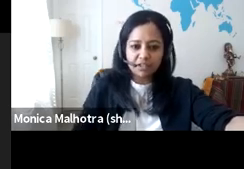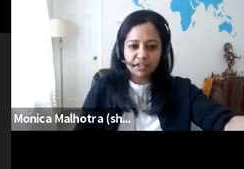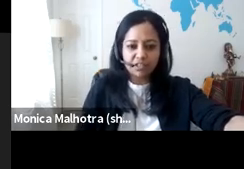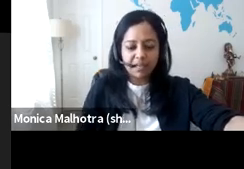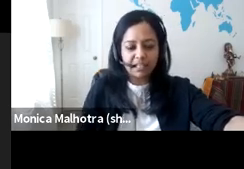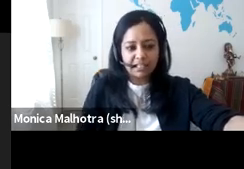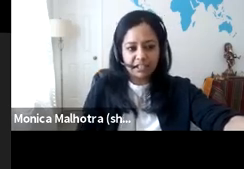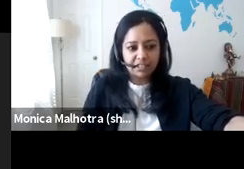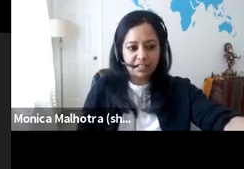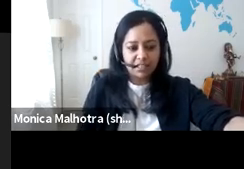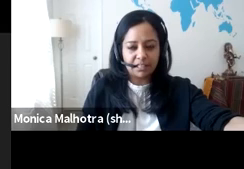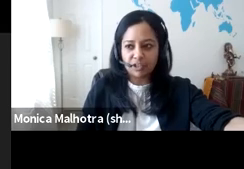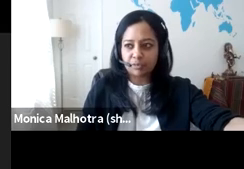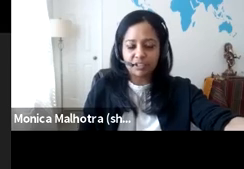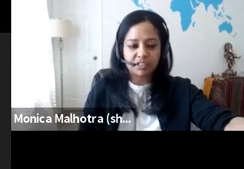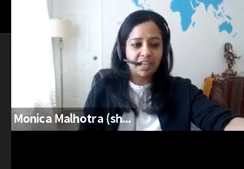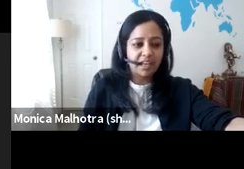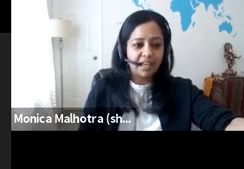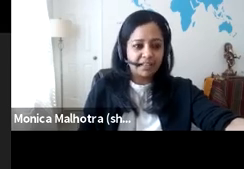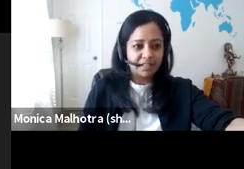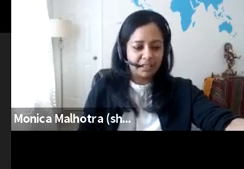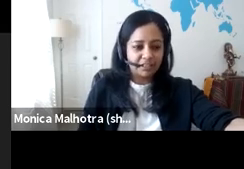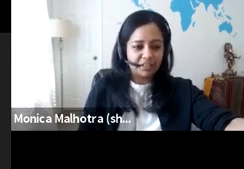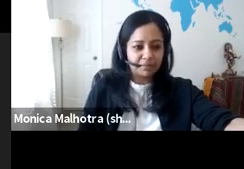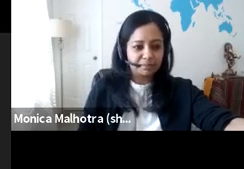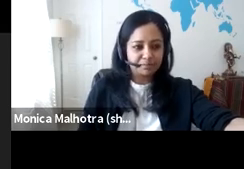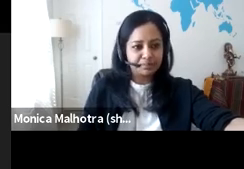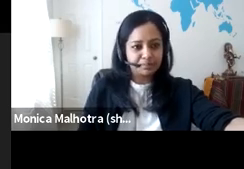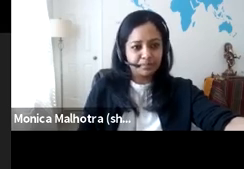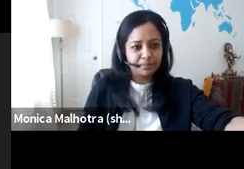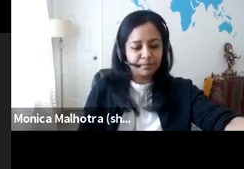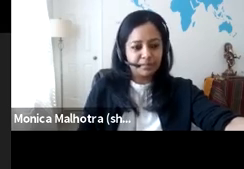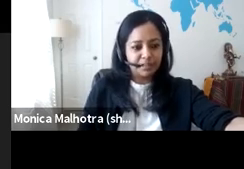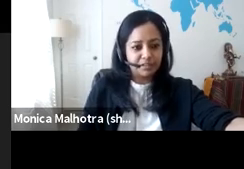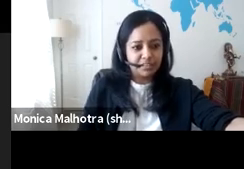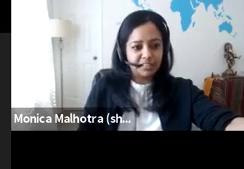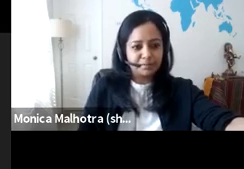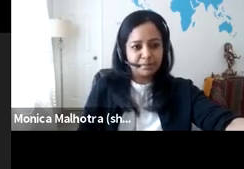feature to make it easier to see the interpreters and the speakers. Next screen.